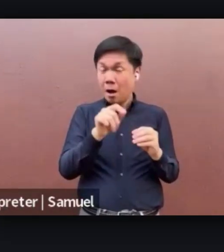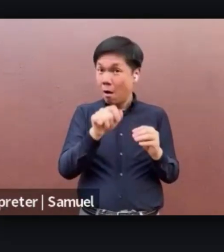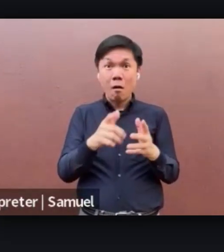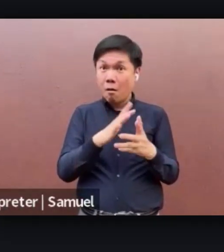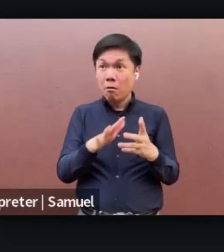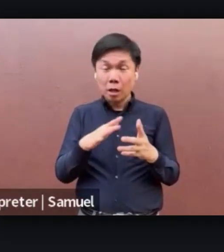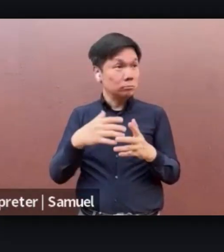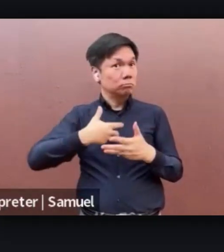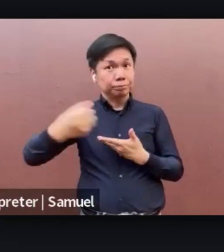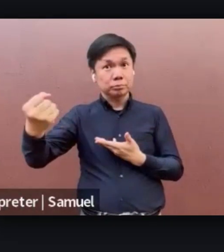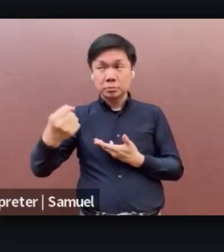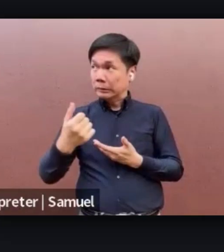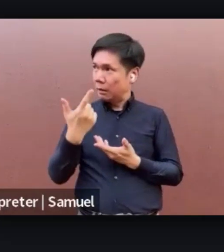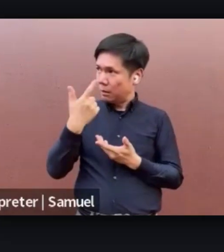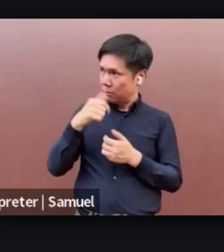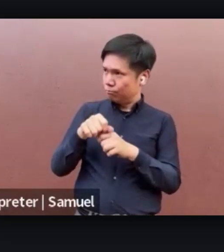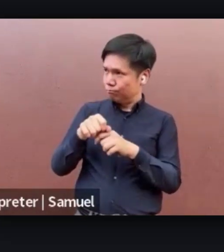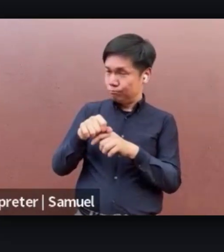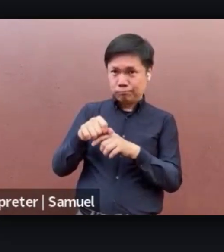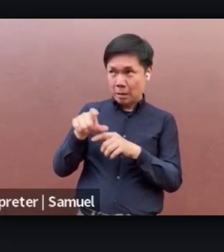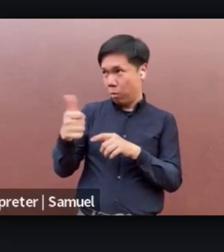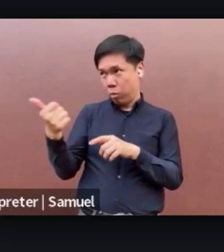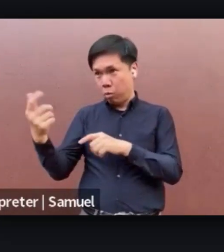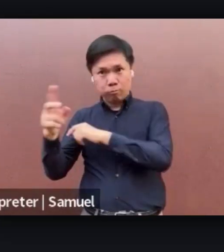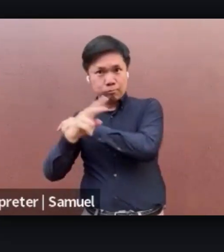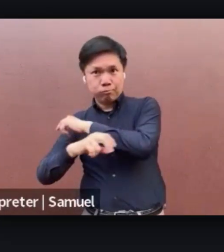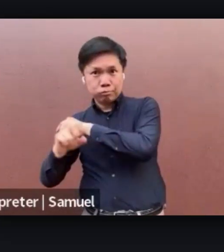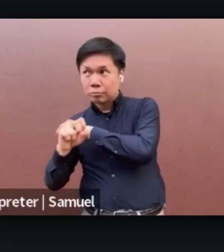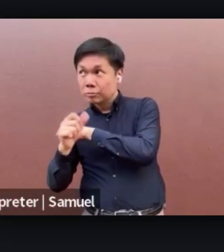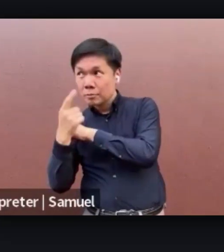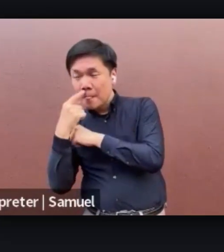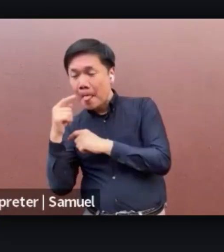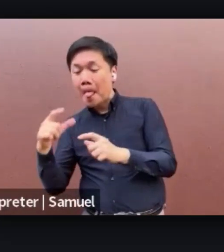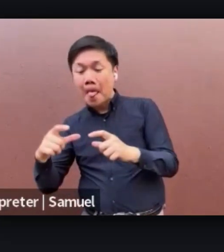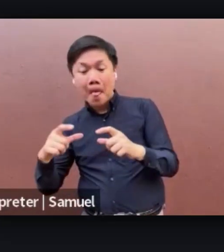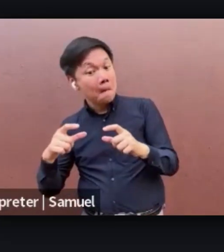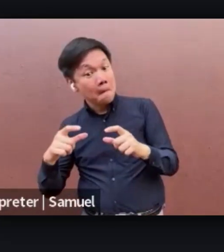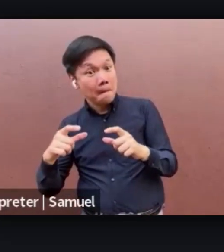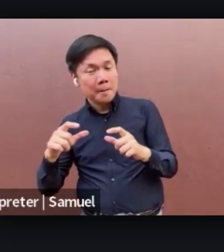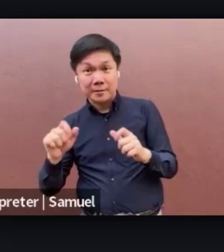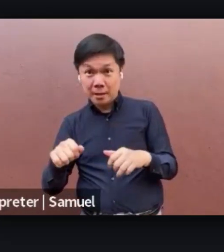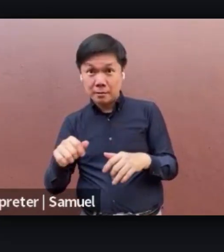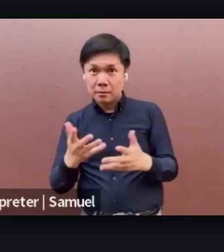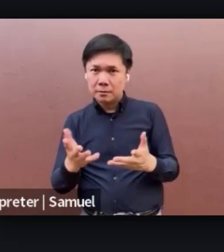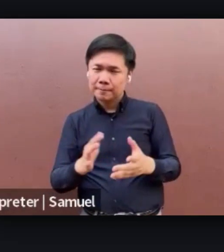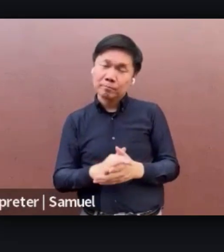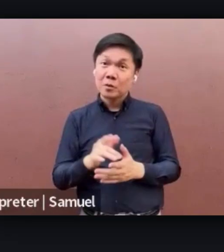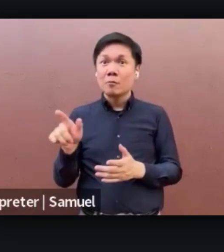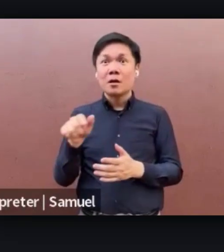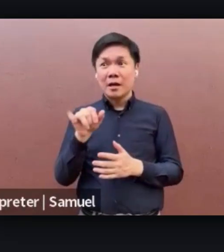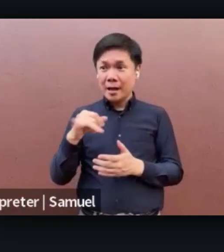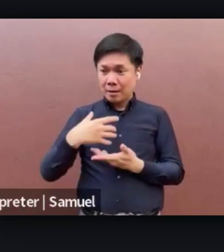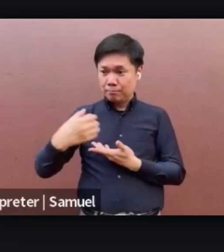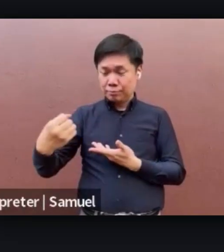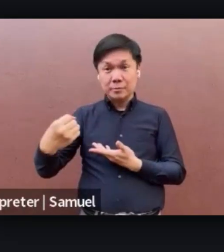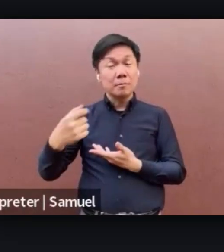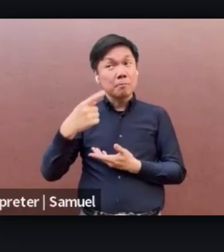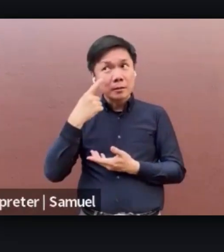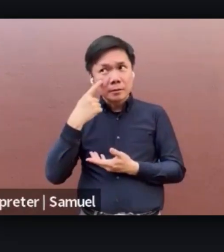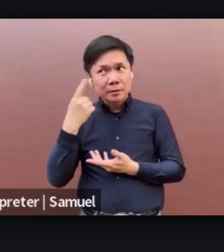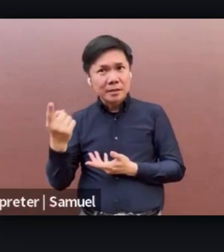while there are risks of getting these read by humans as well, but AI systems can read them.